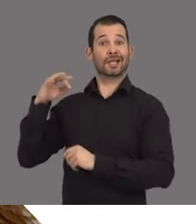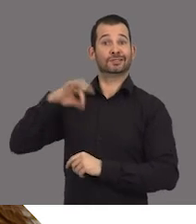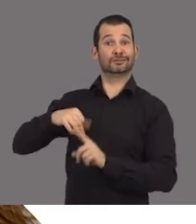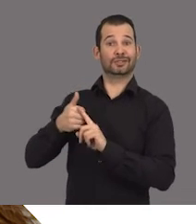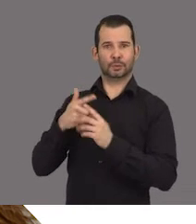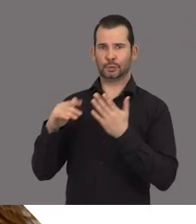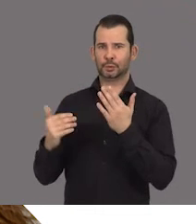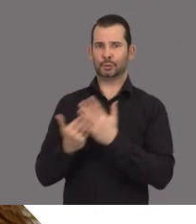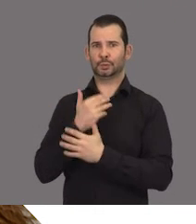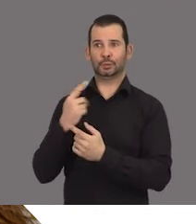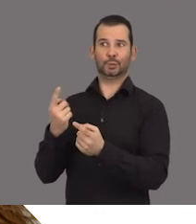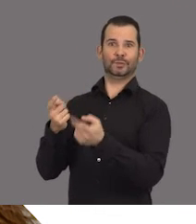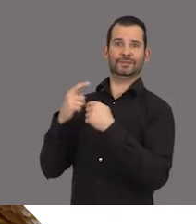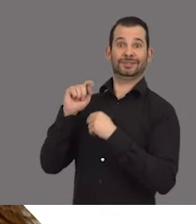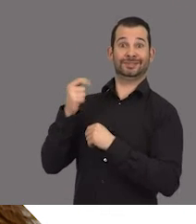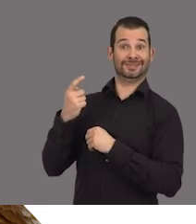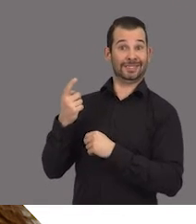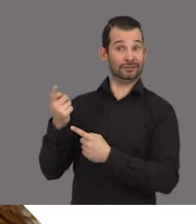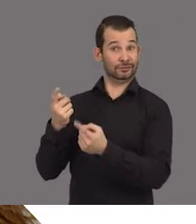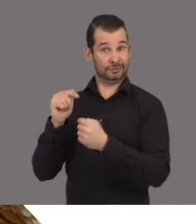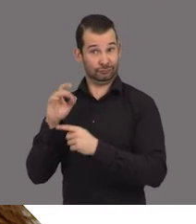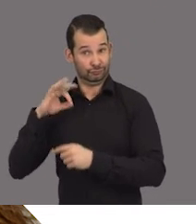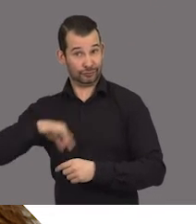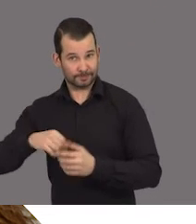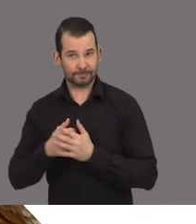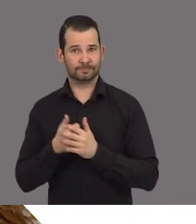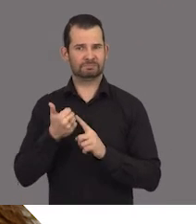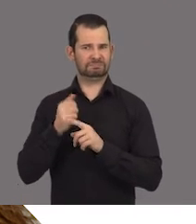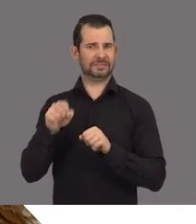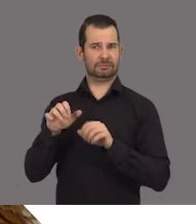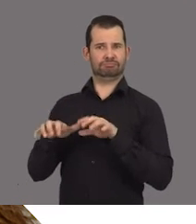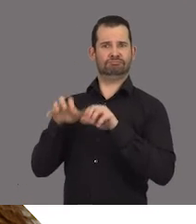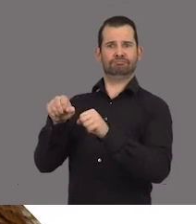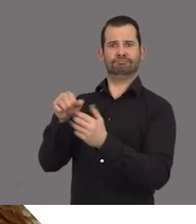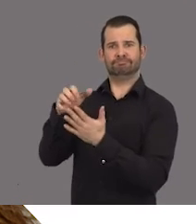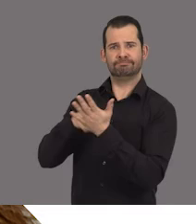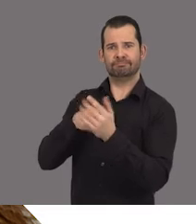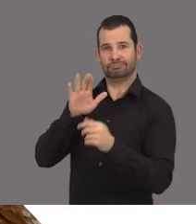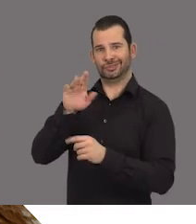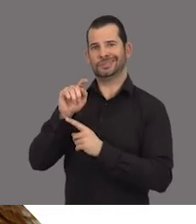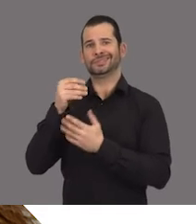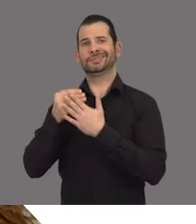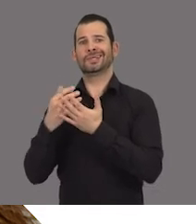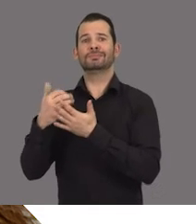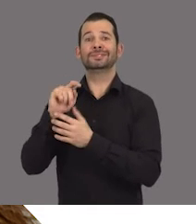It can be claimed on your income tax and benefit return starting in tax year 2023.